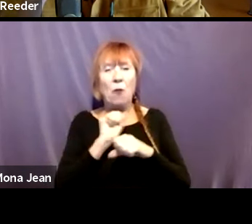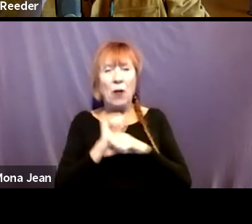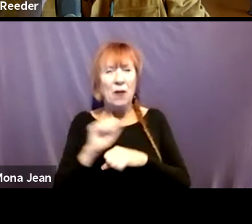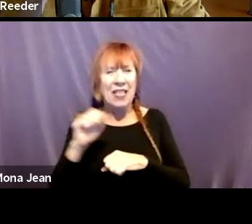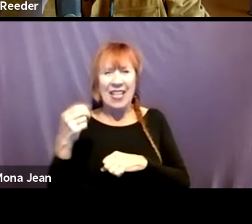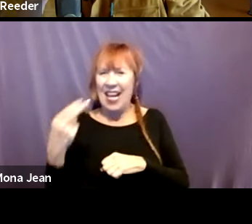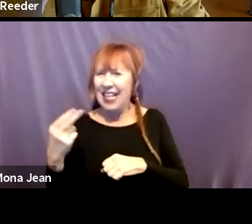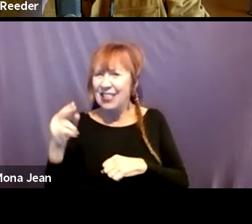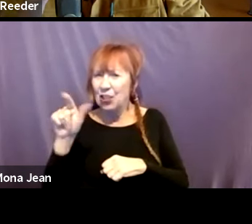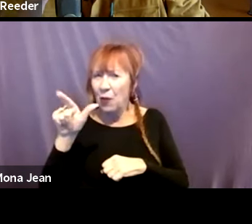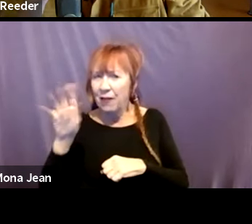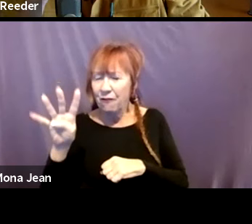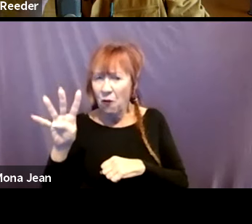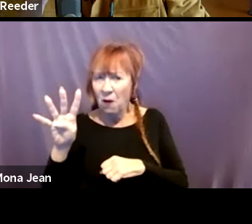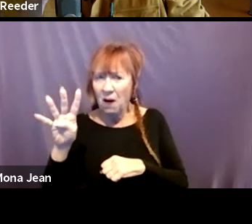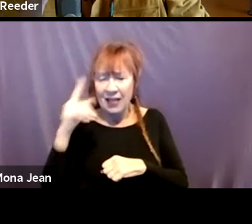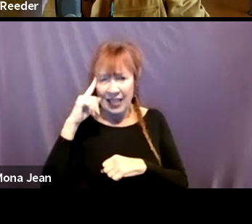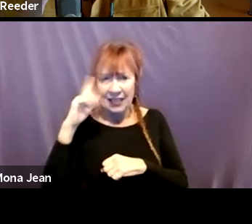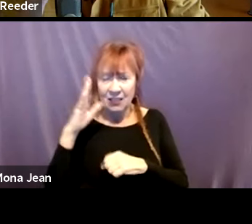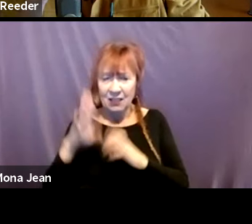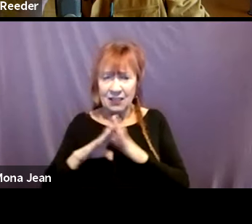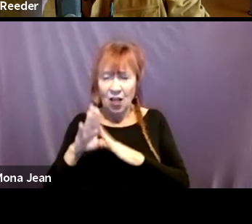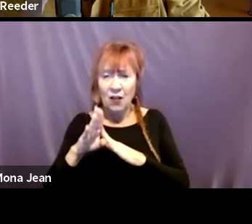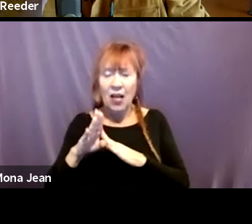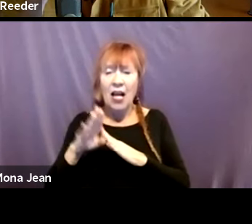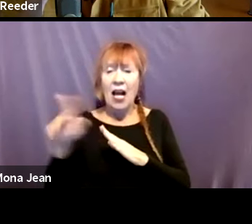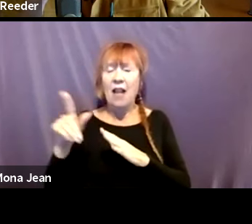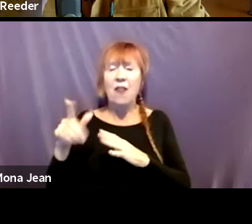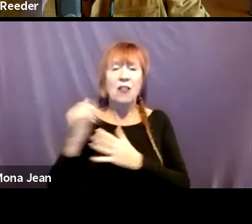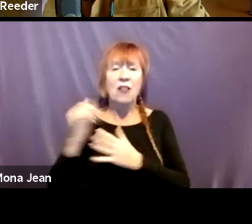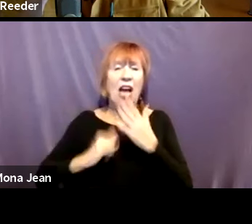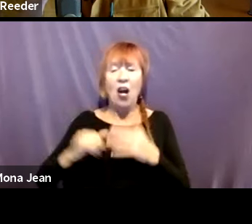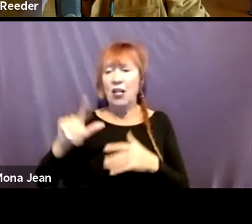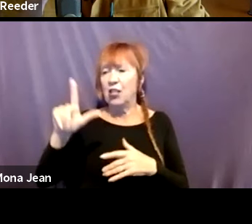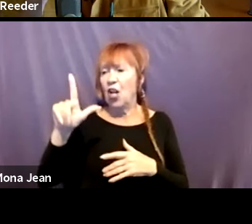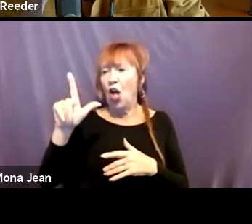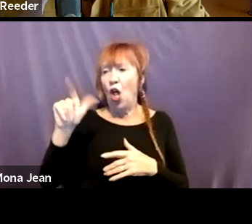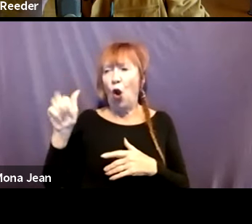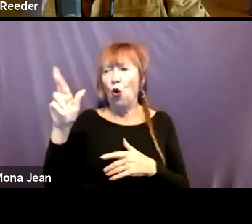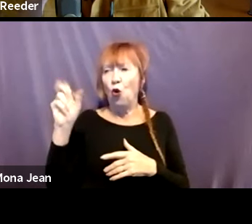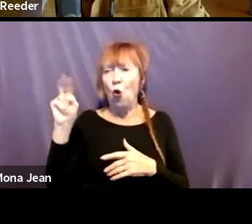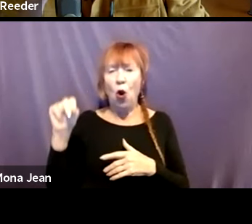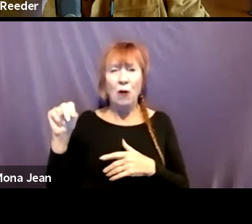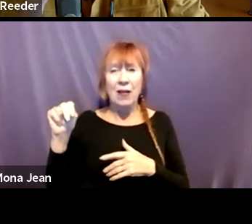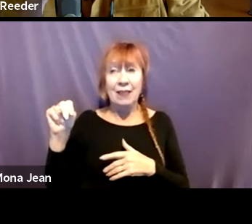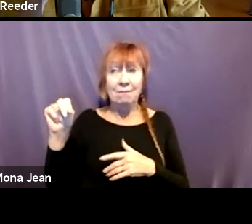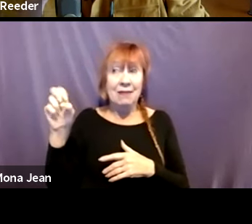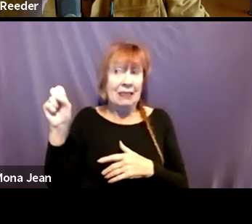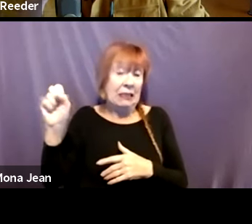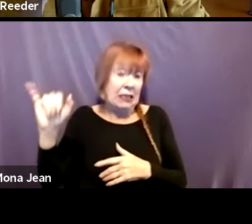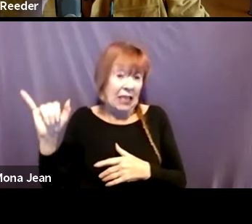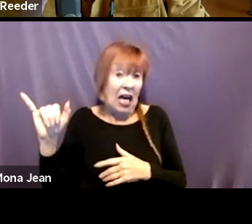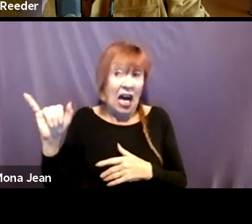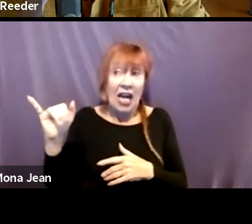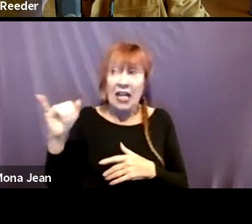And there's this artist, Lauren Tsai, that I just, I love her work, and so we reached out to her, and now, she's actually, you know,